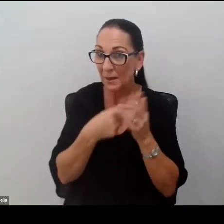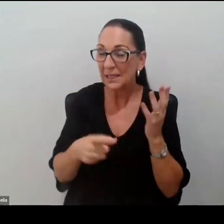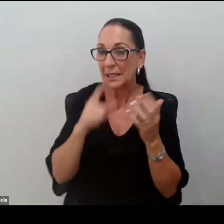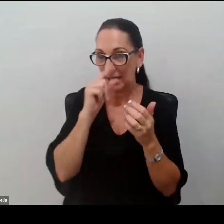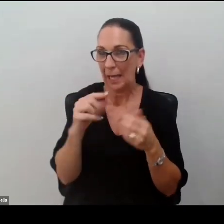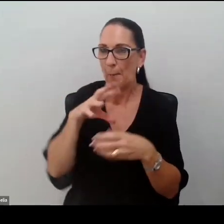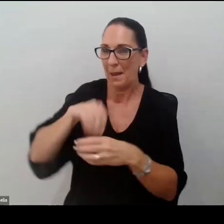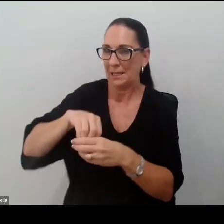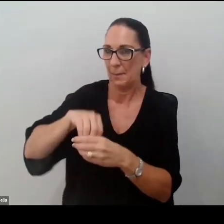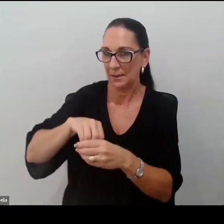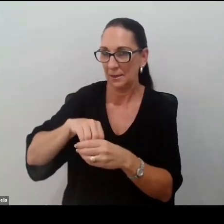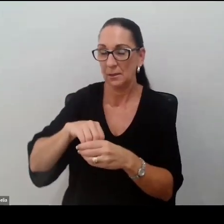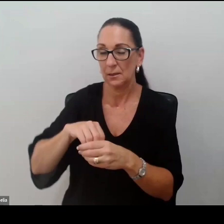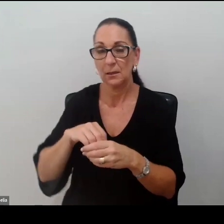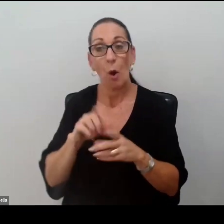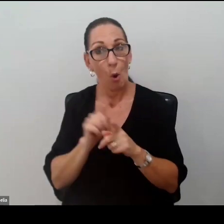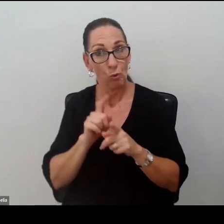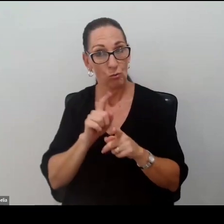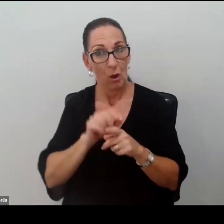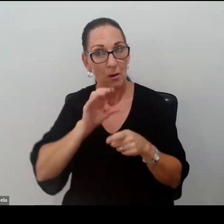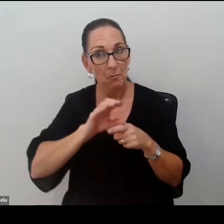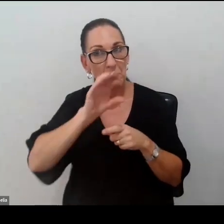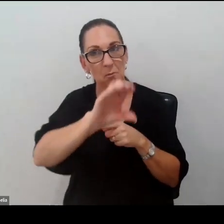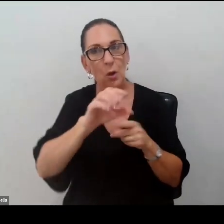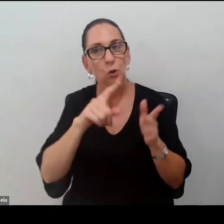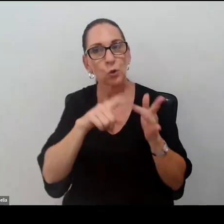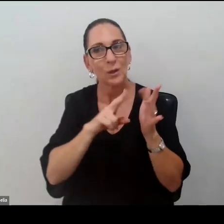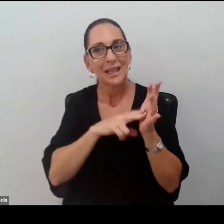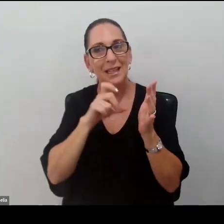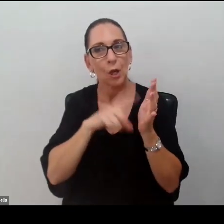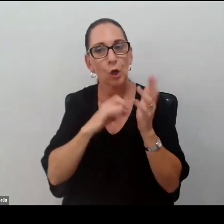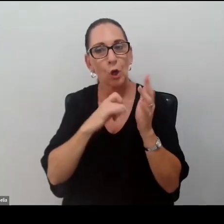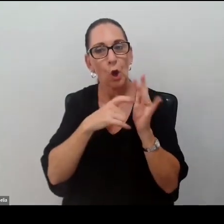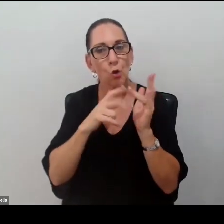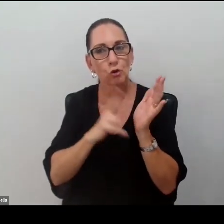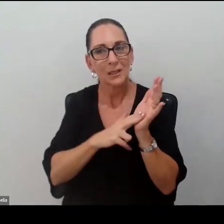also provided funding to Inclusion Australia for the pretty pragmatic reason that people